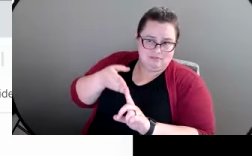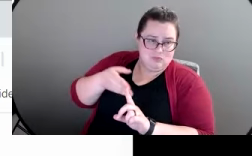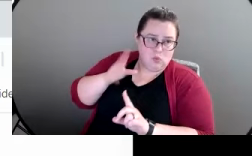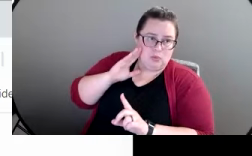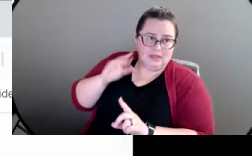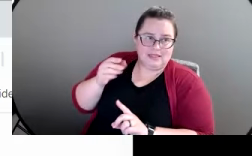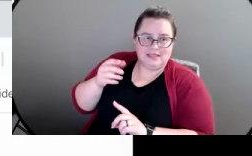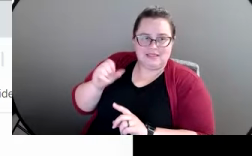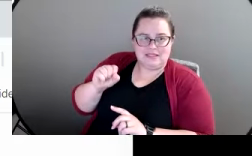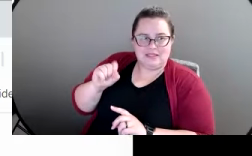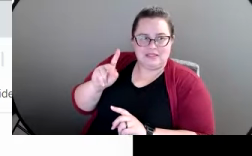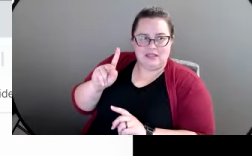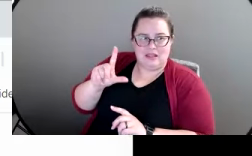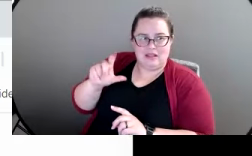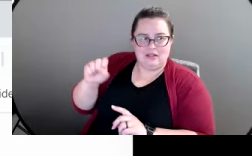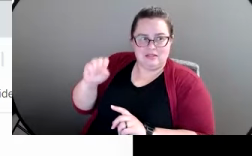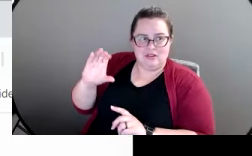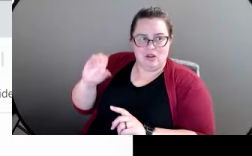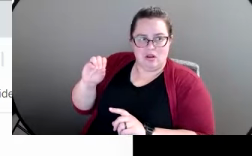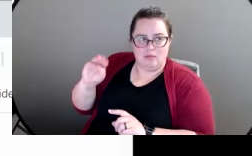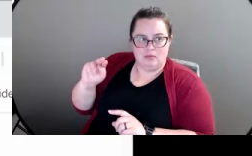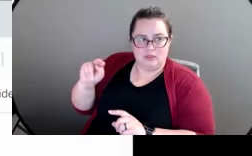I know culinary food service management is,